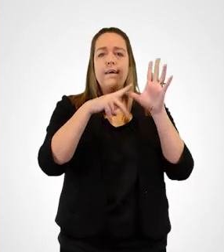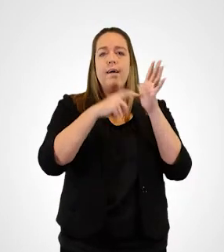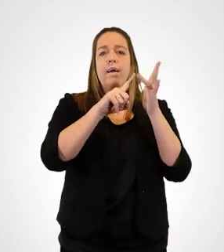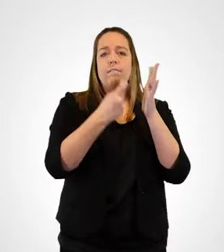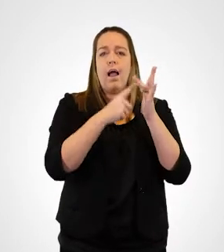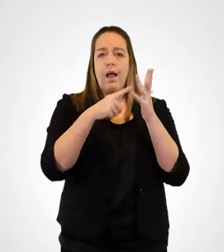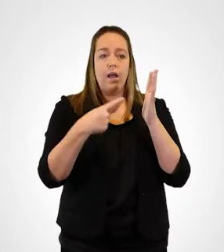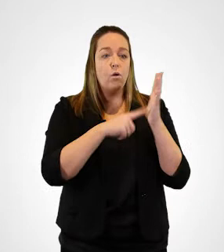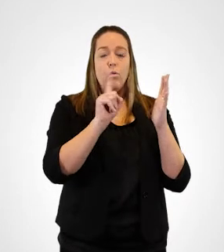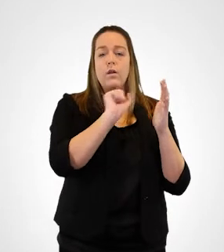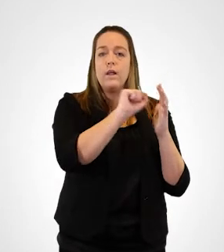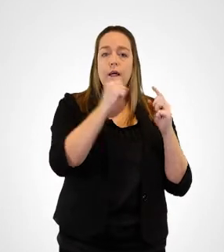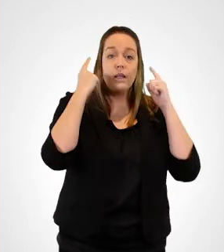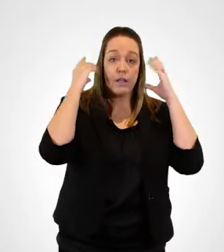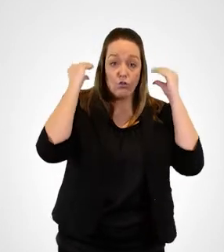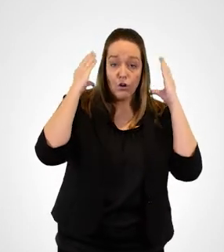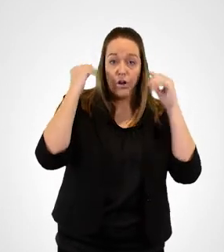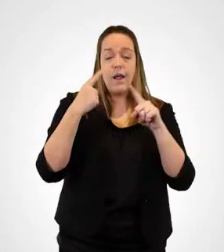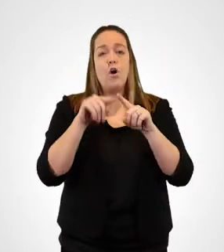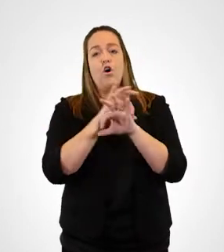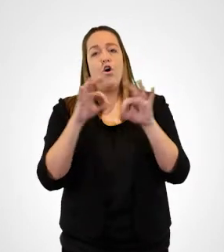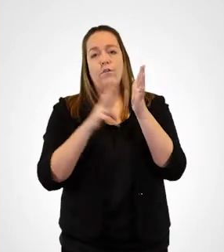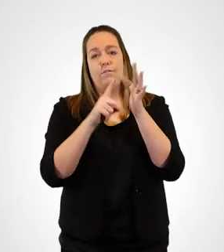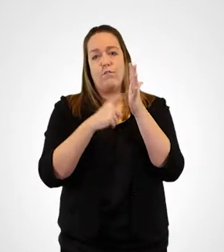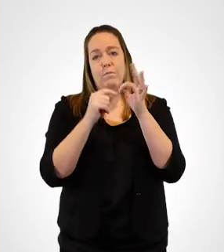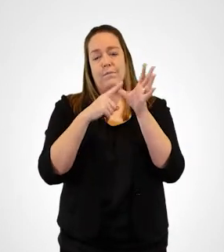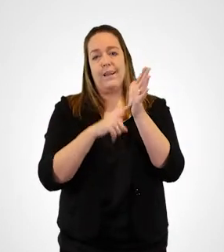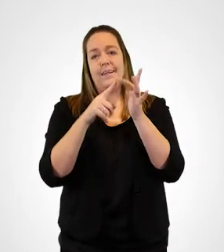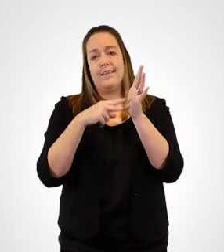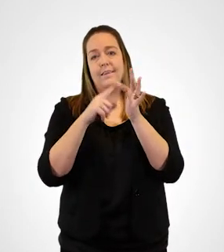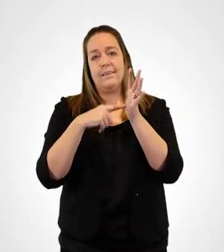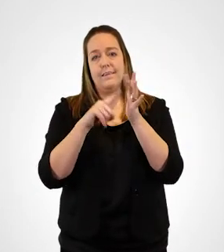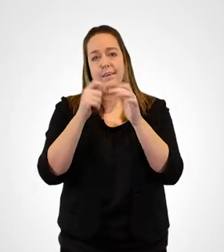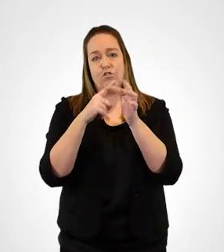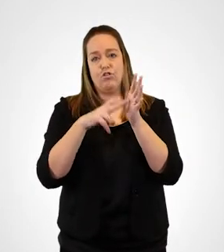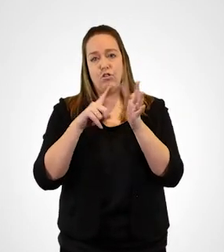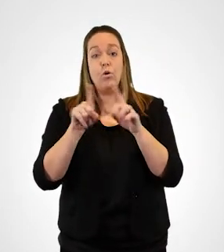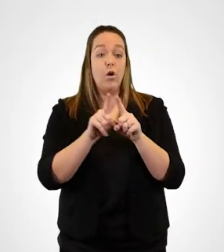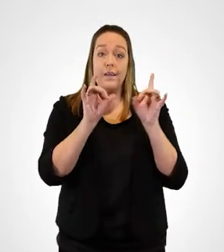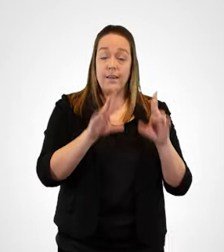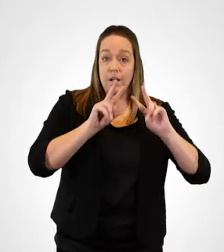and their non-verbal intelligence and also how well they were reading at the beginning of the study.